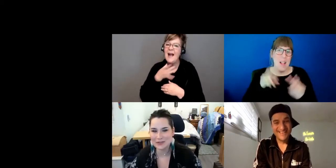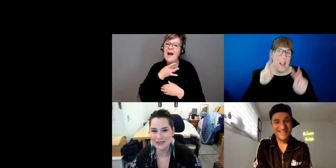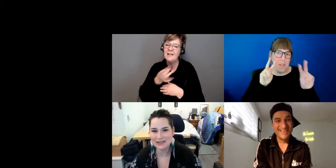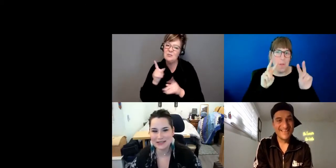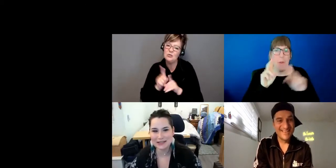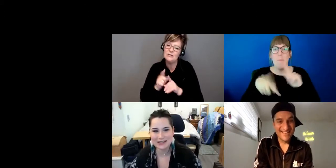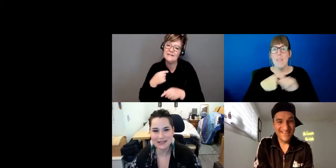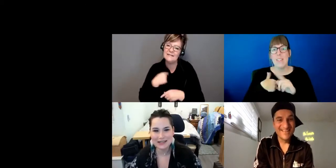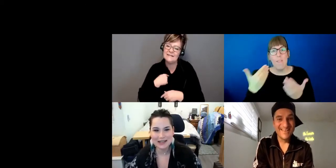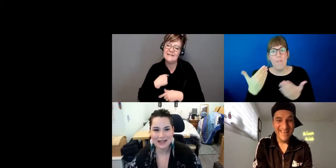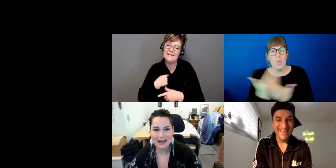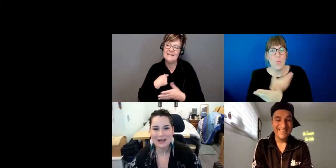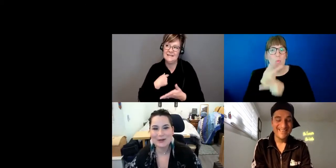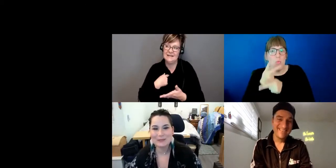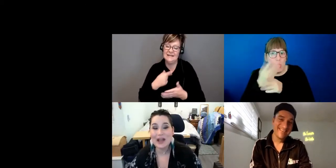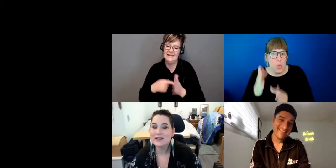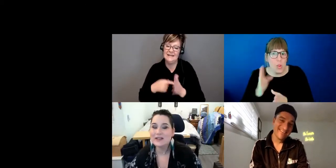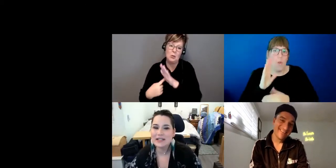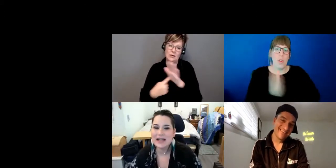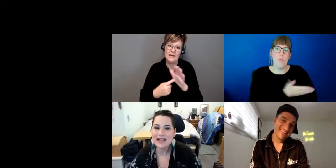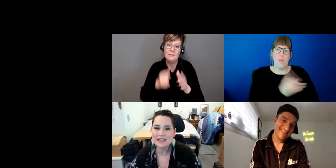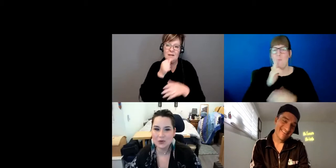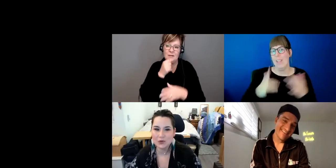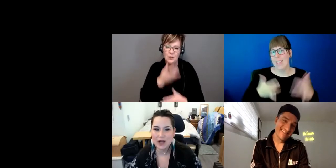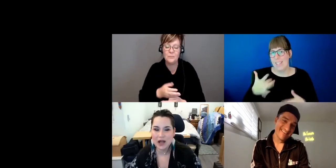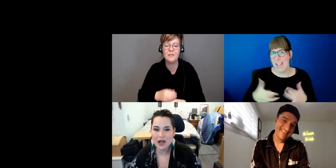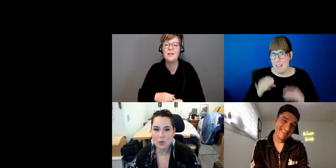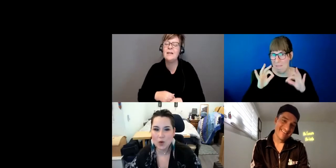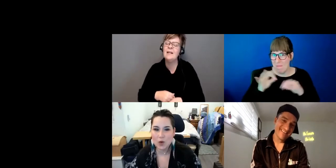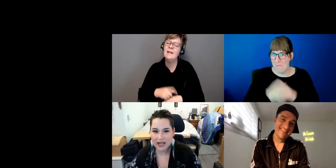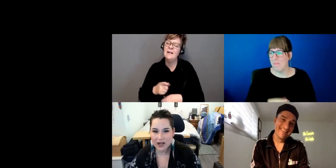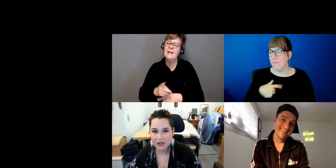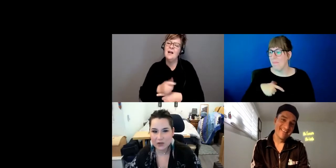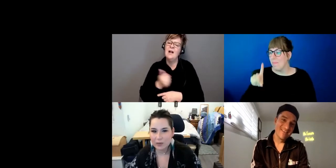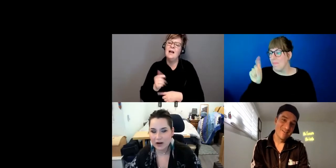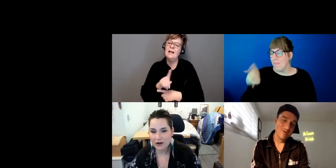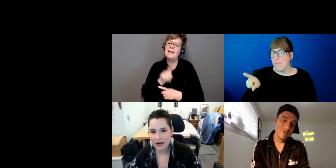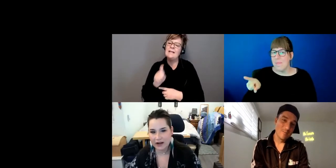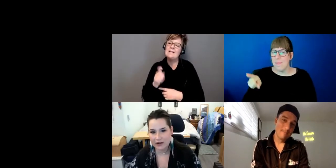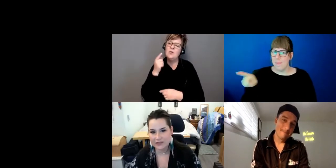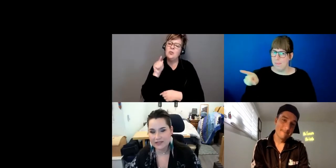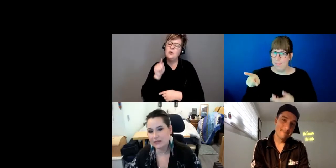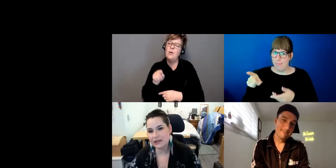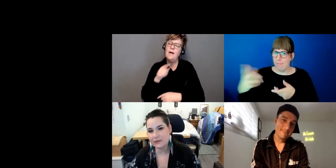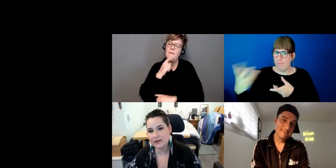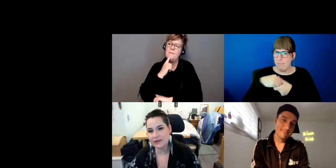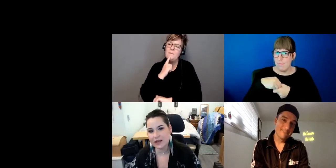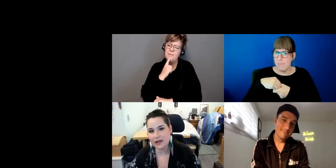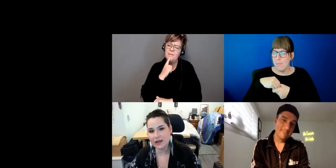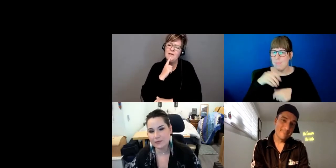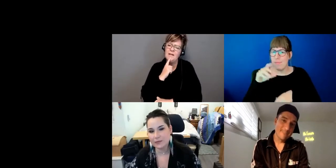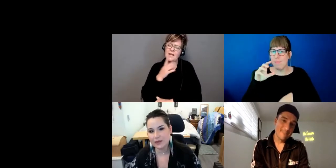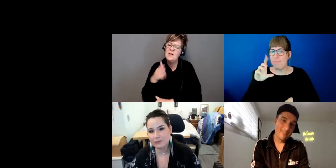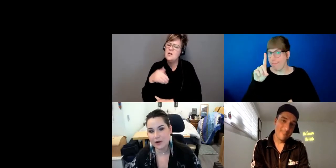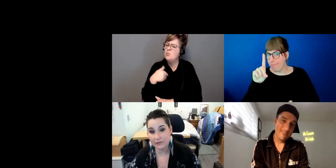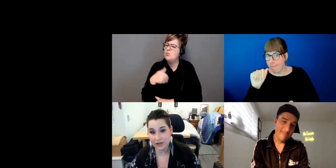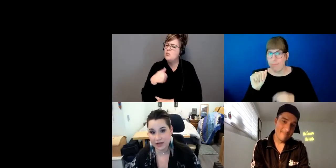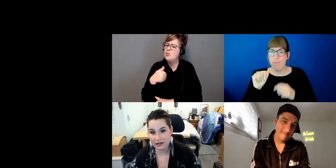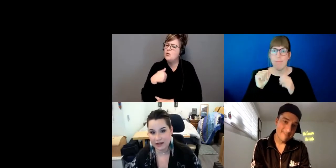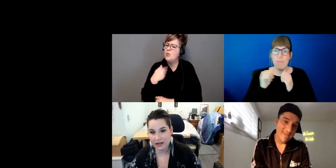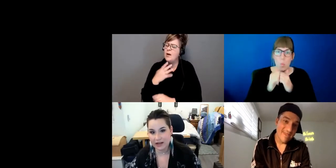WHICH IS EXCITING. I ALSO WANTED TO ASK YOU, WHY ARE YOU A PART OF DISABILITY WITHOUT POVERTY,